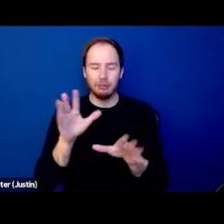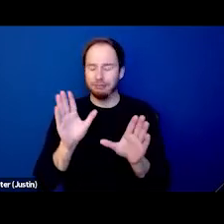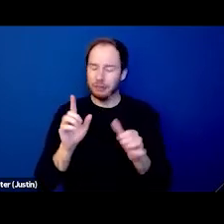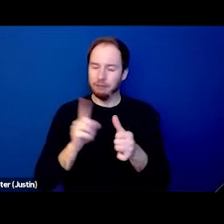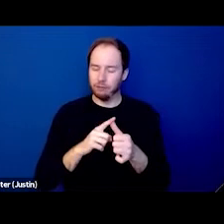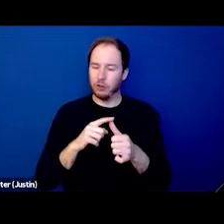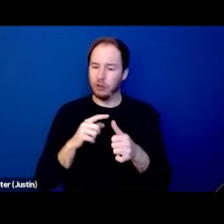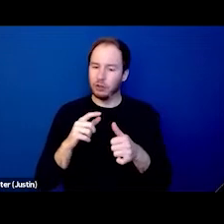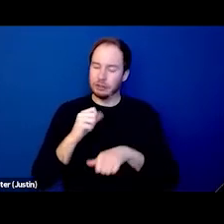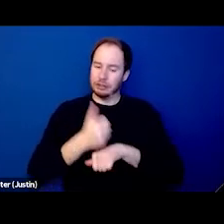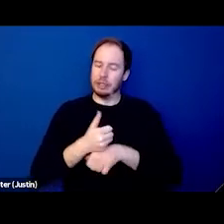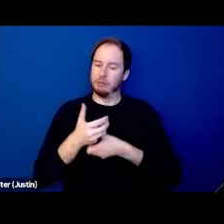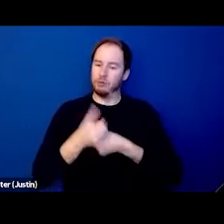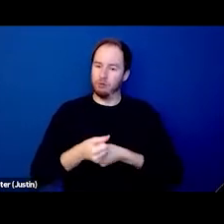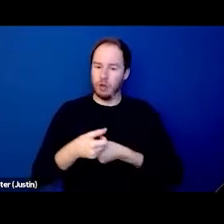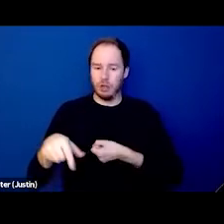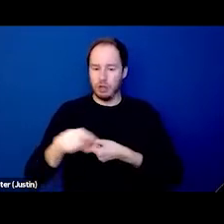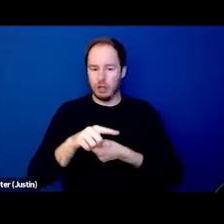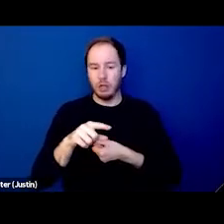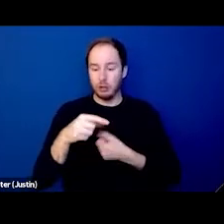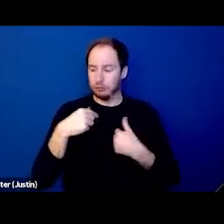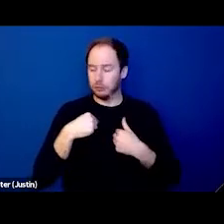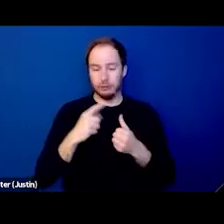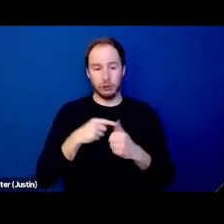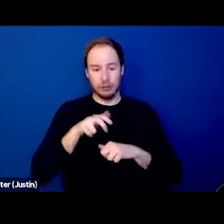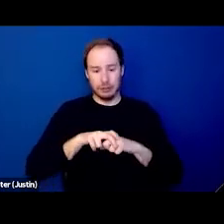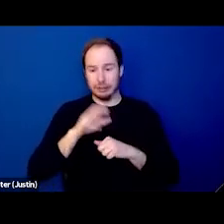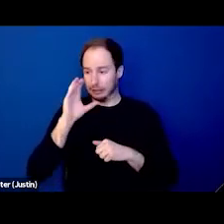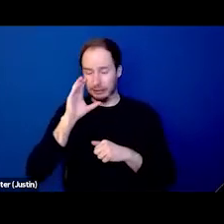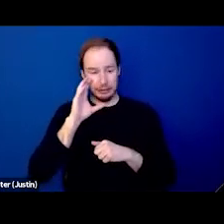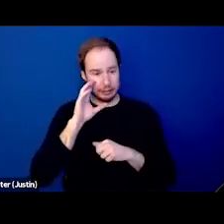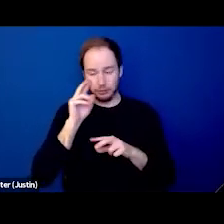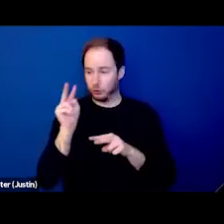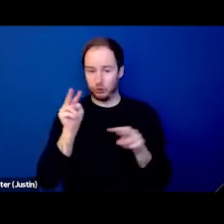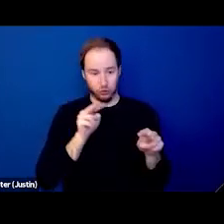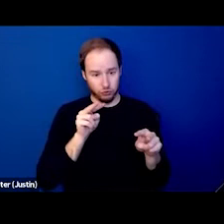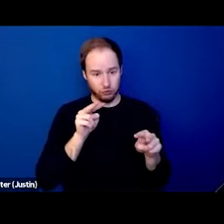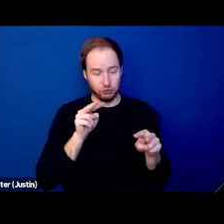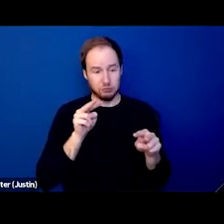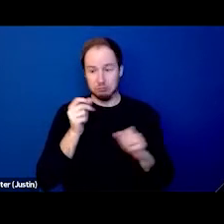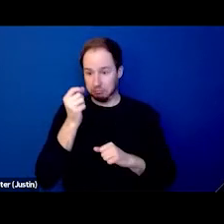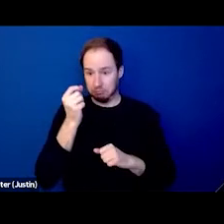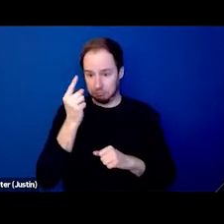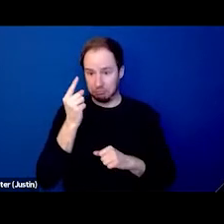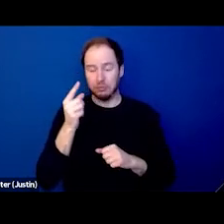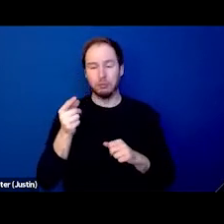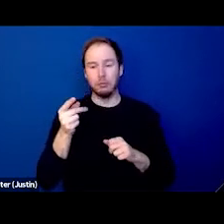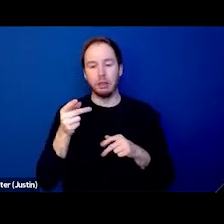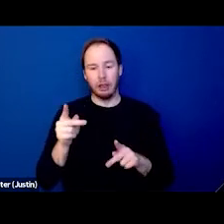where you've felt like you've listened and observed and gotten a real understanding of their needs.